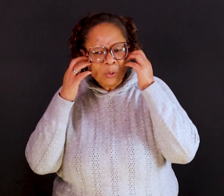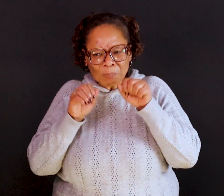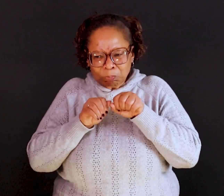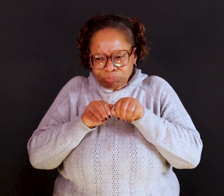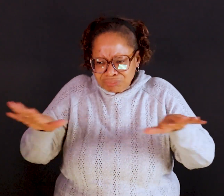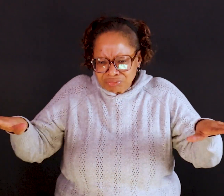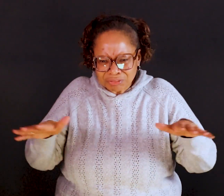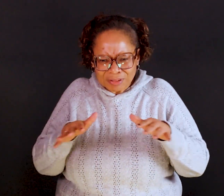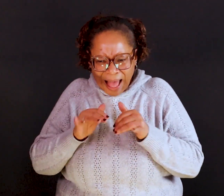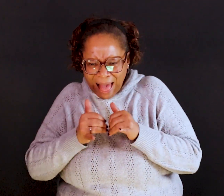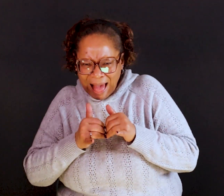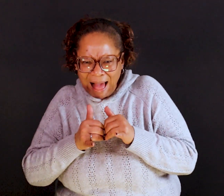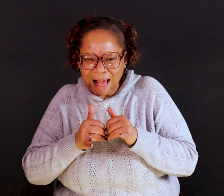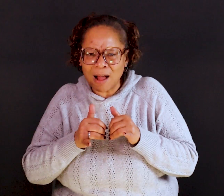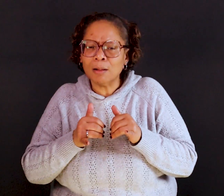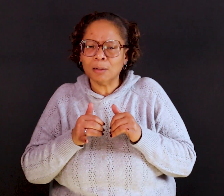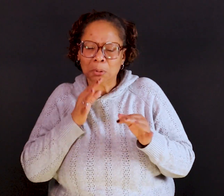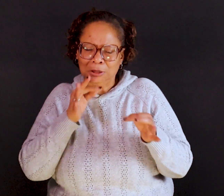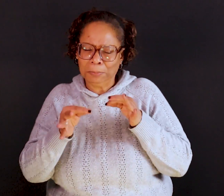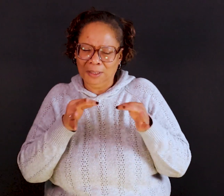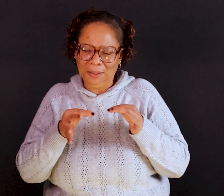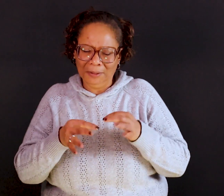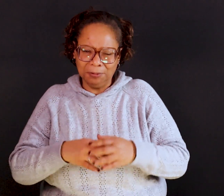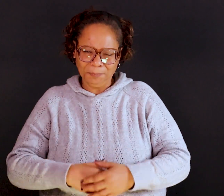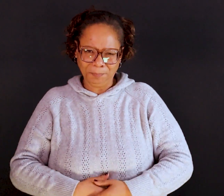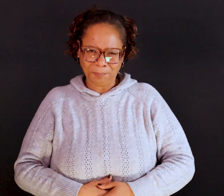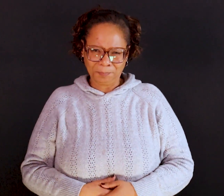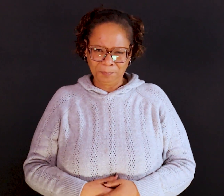How does Measles spread?